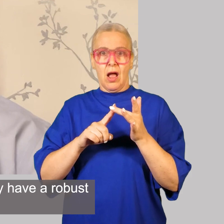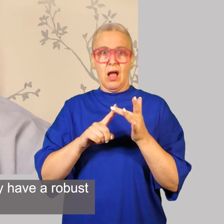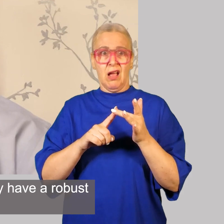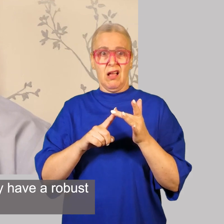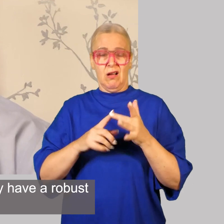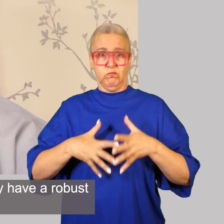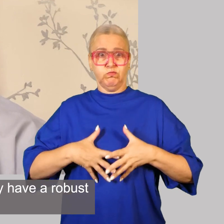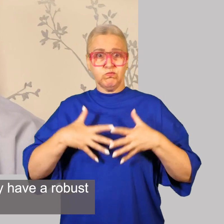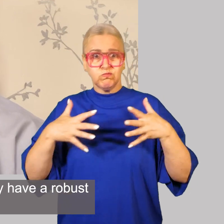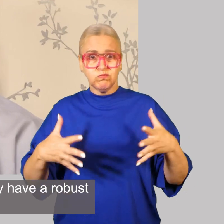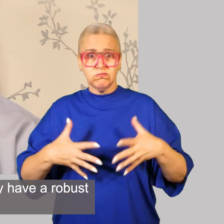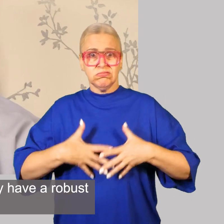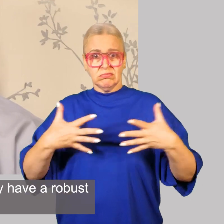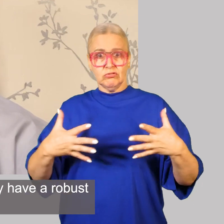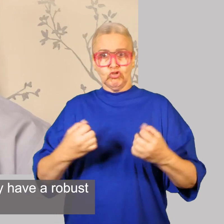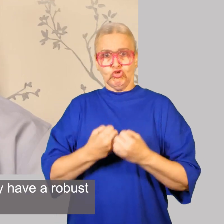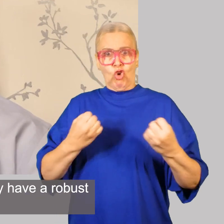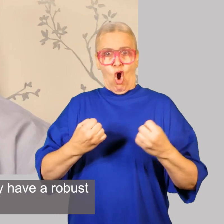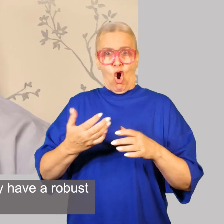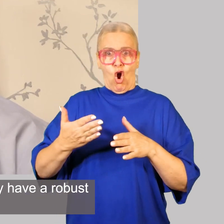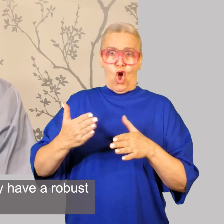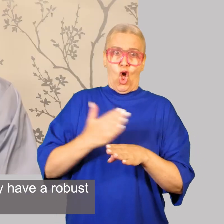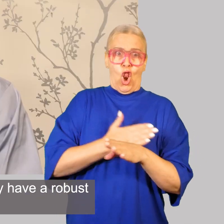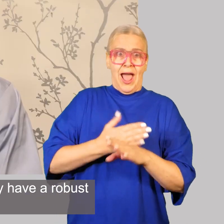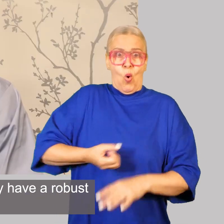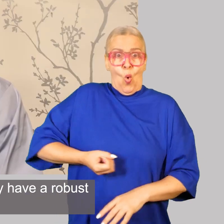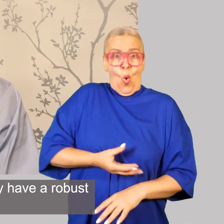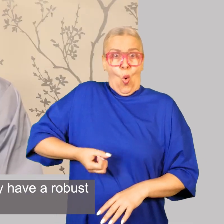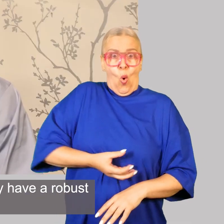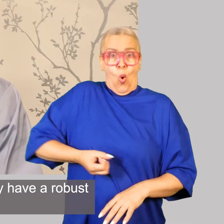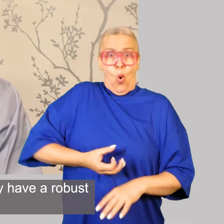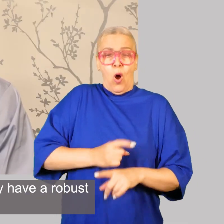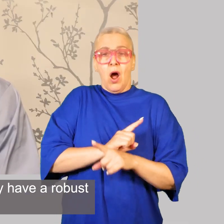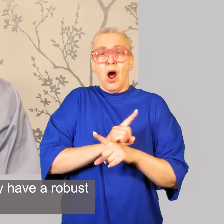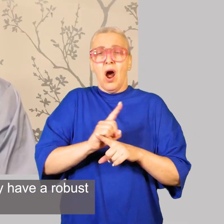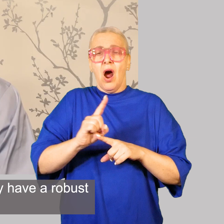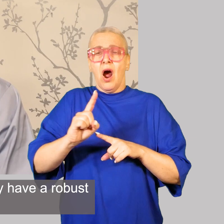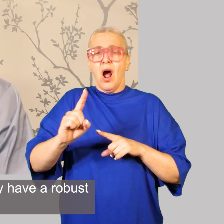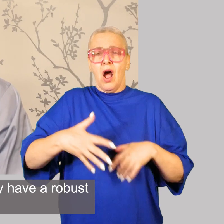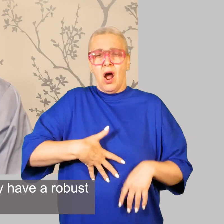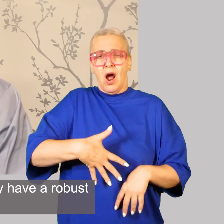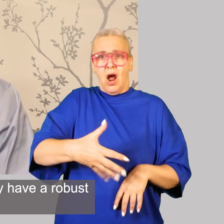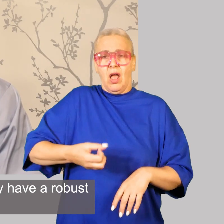an increased risk of overweight and obesity, they have a robust insulin response in early